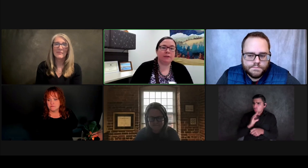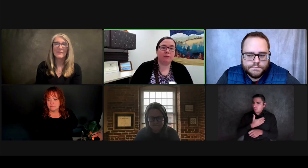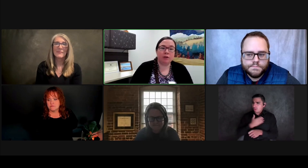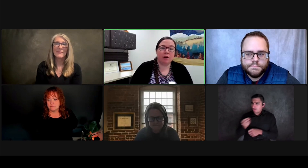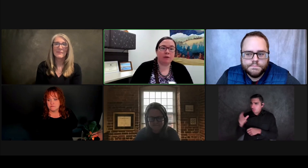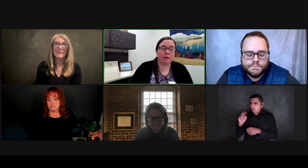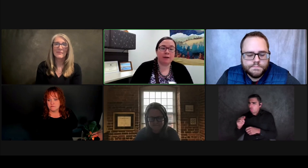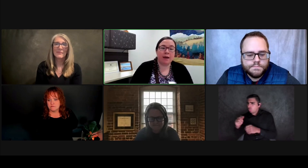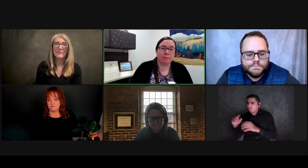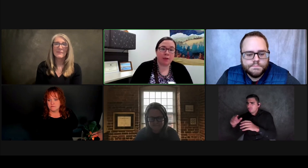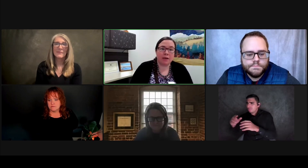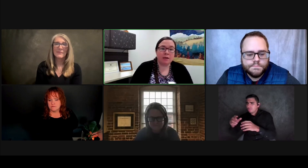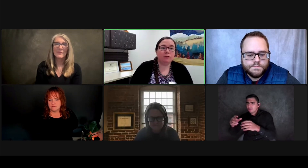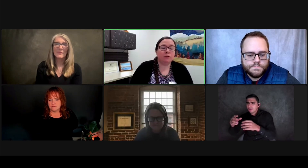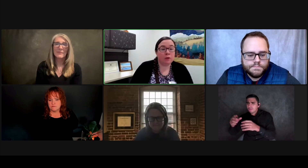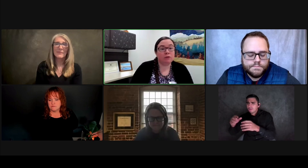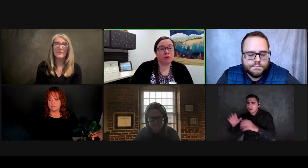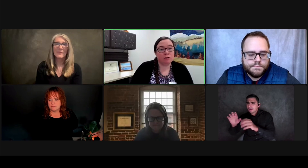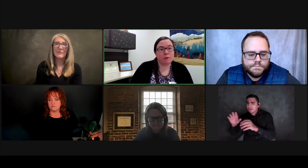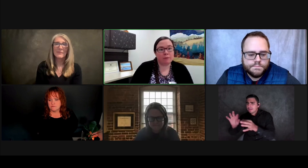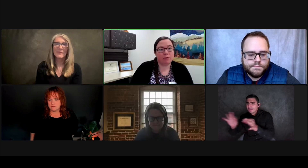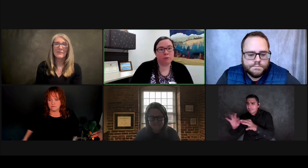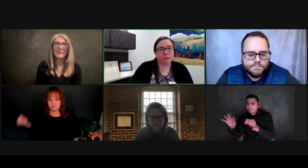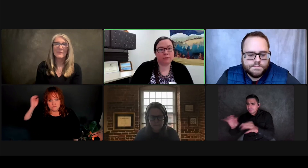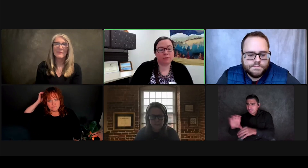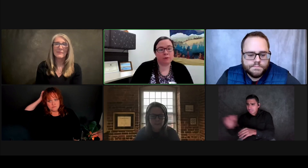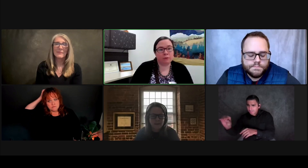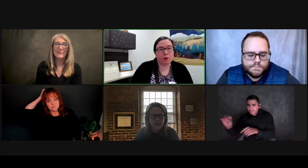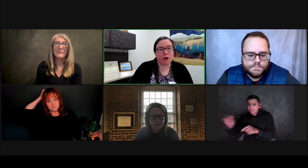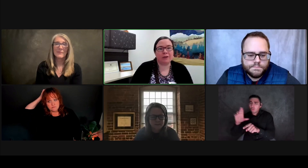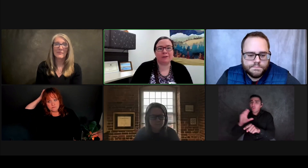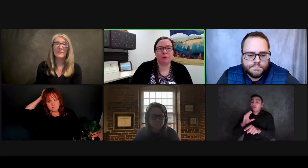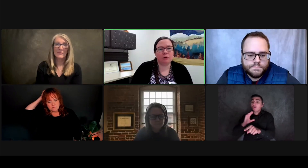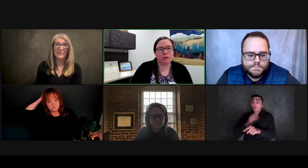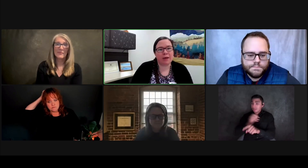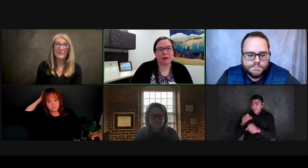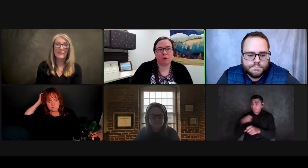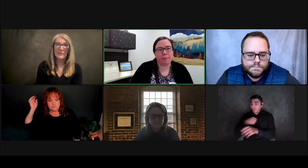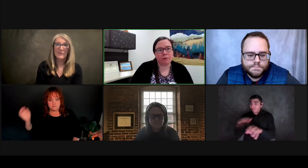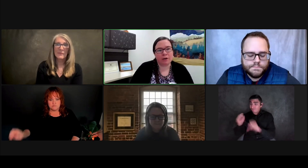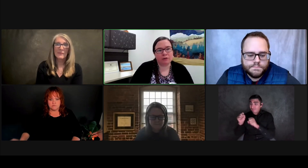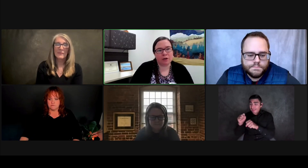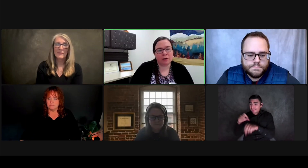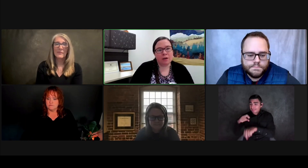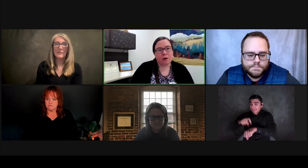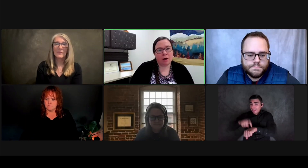and figure out a timeline so that we could turn around those projects. And we would do that in cooperation